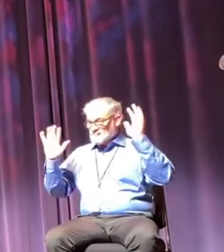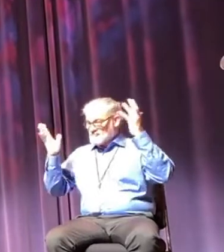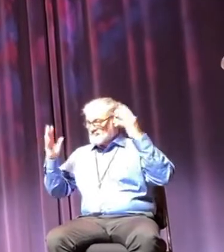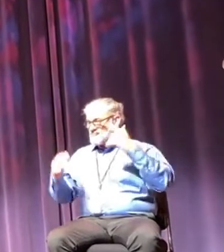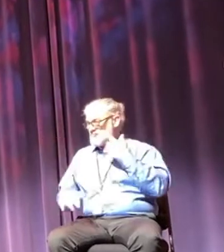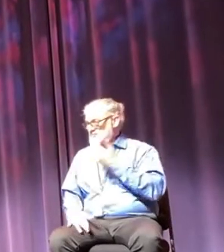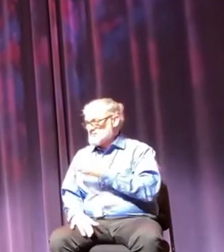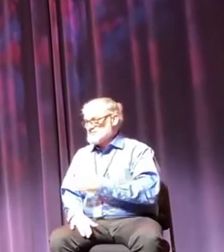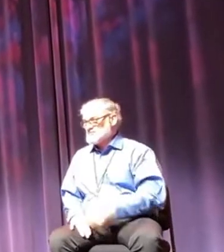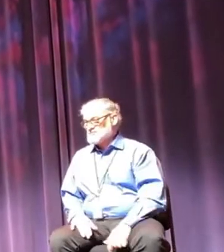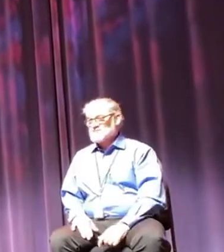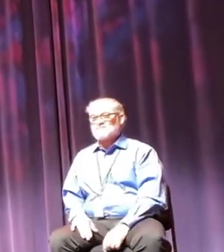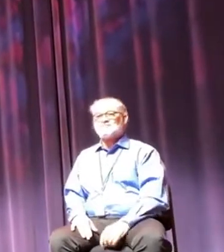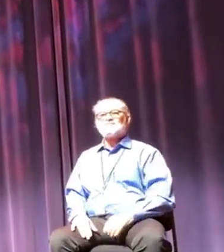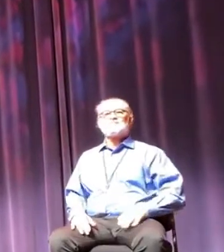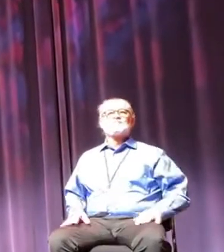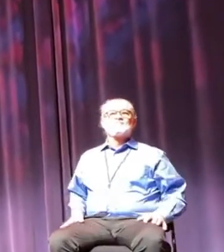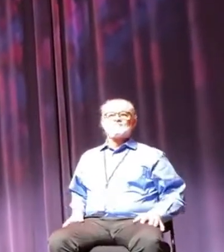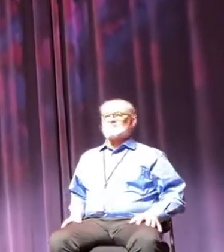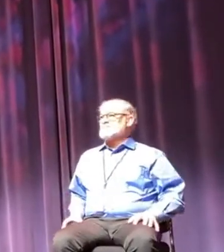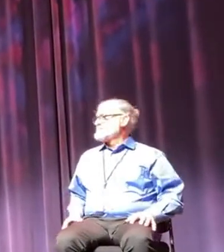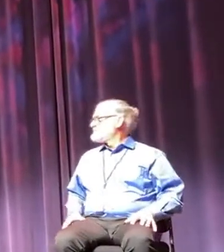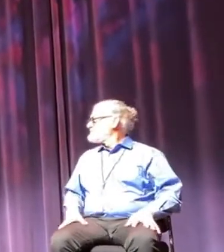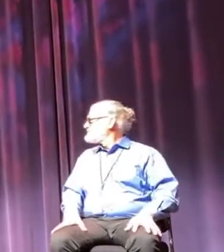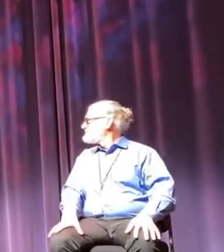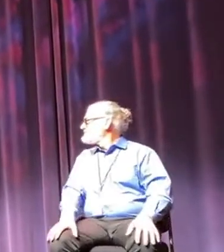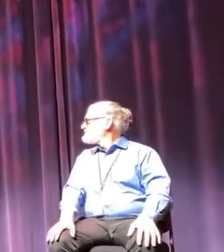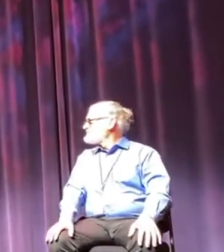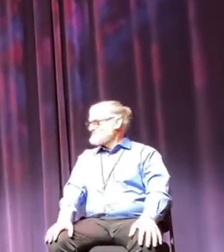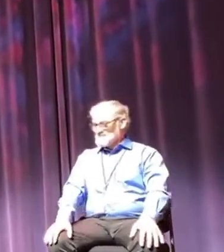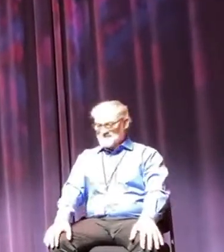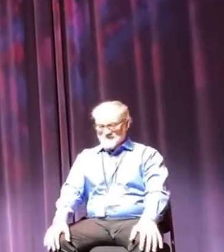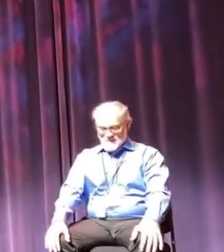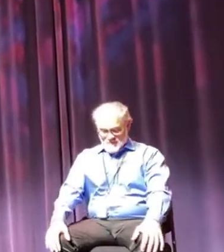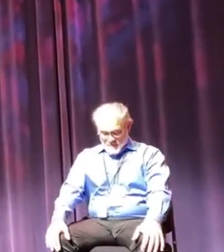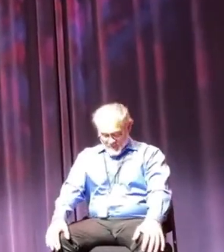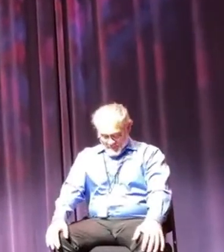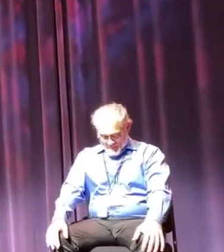(audience clapping)